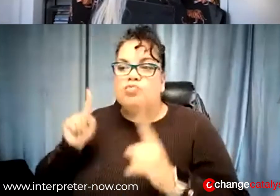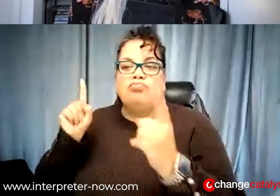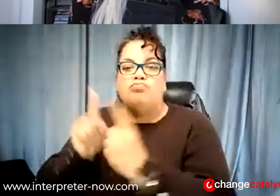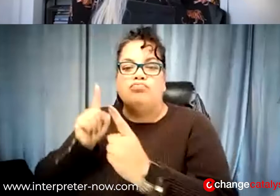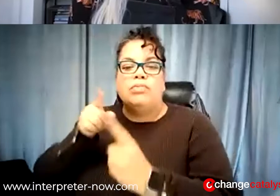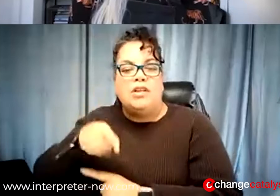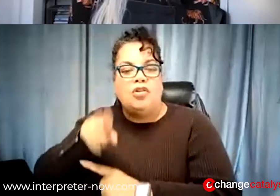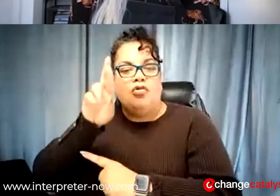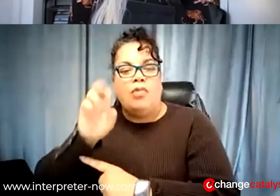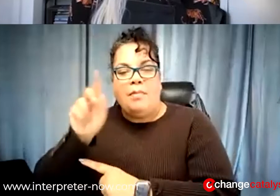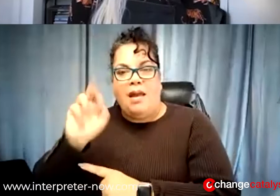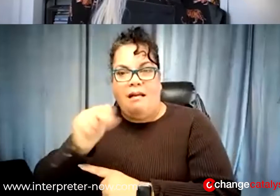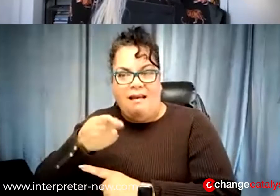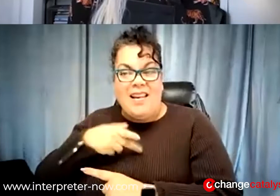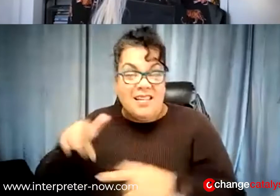Thankfully, we did not.